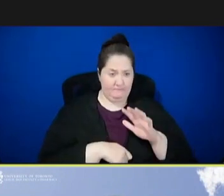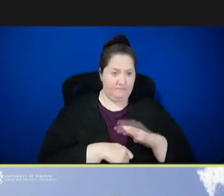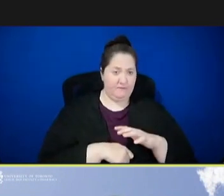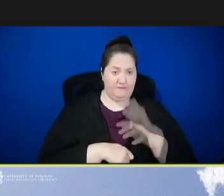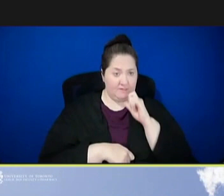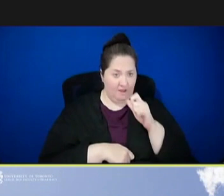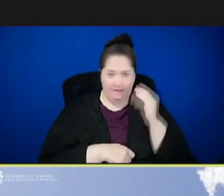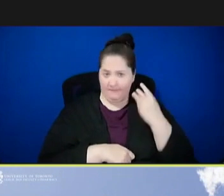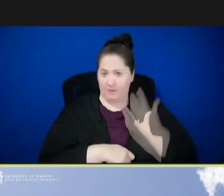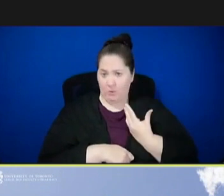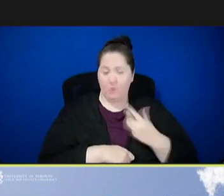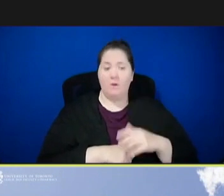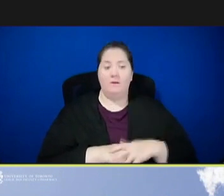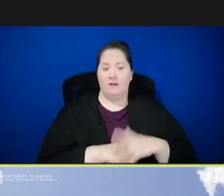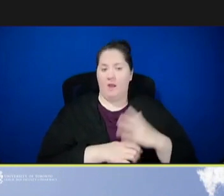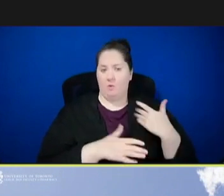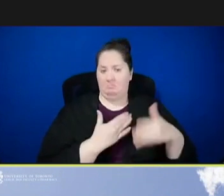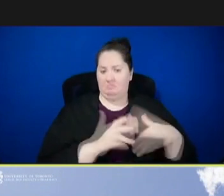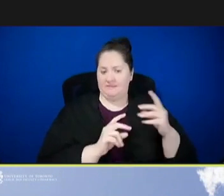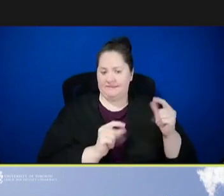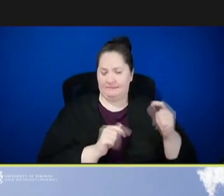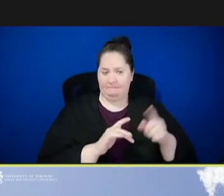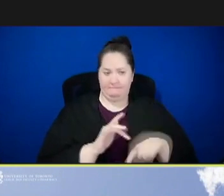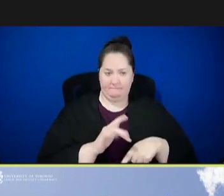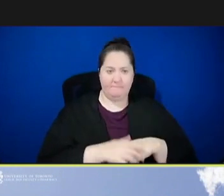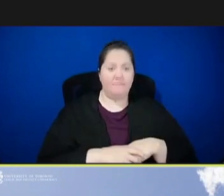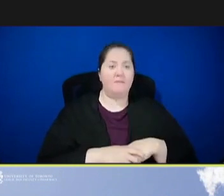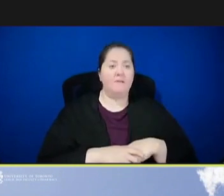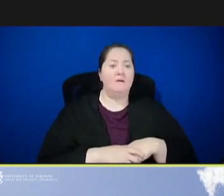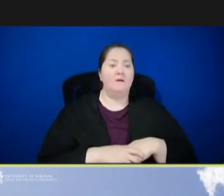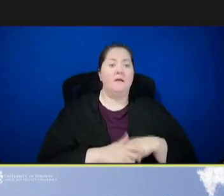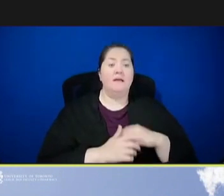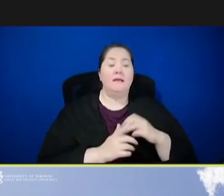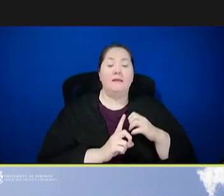let me know and I'll just skip over them. But for environment, we're looking to make spaces